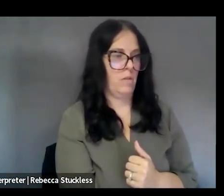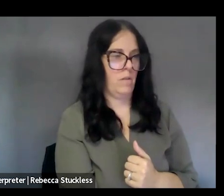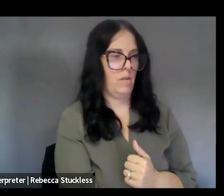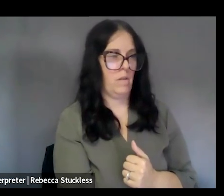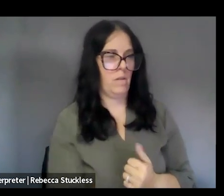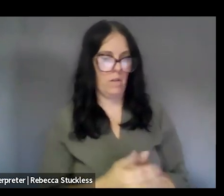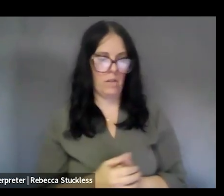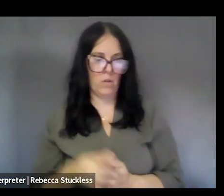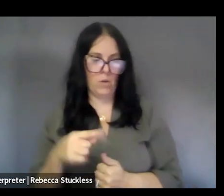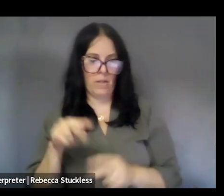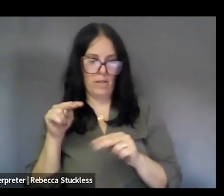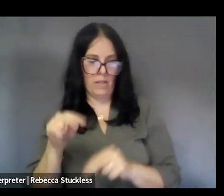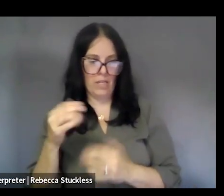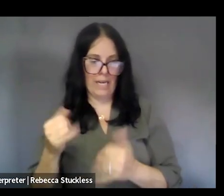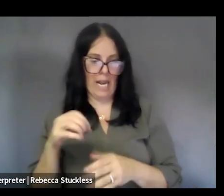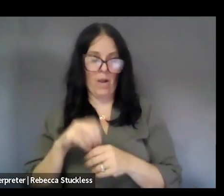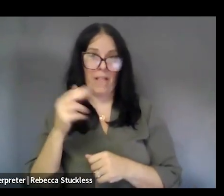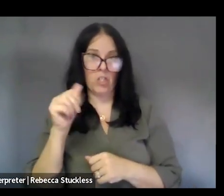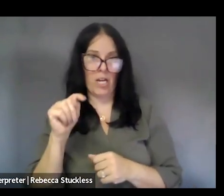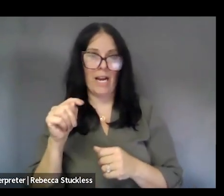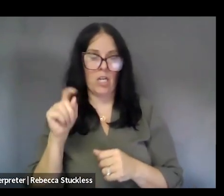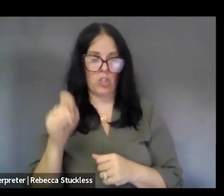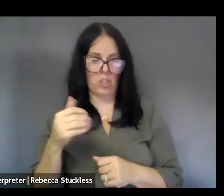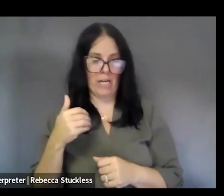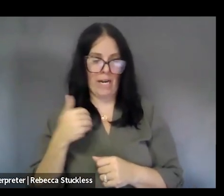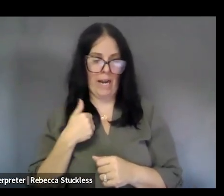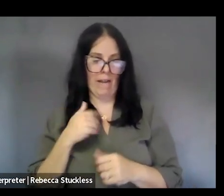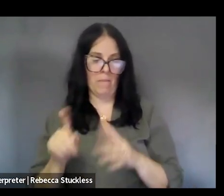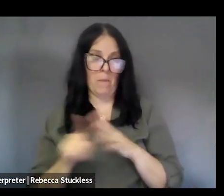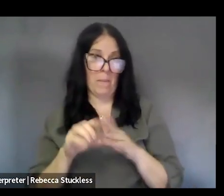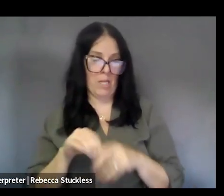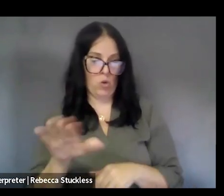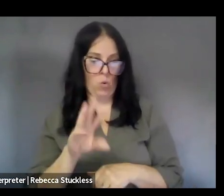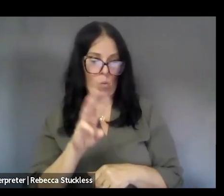appear in the chat and should have popped up in your web browser. Please let us know